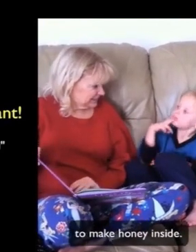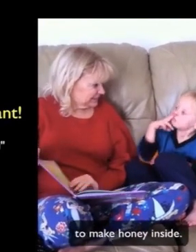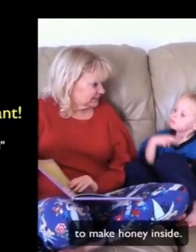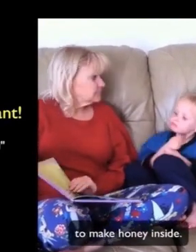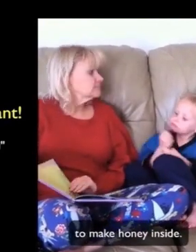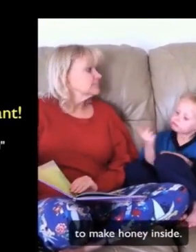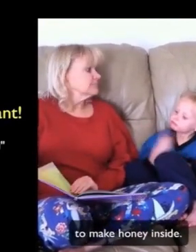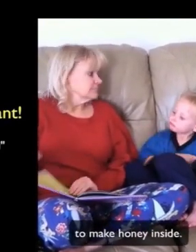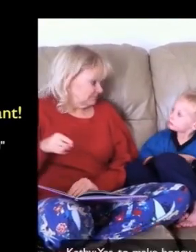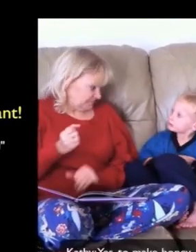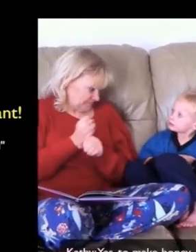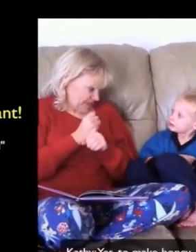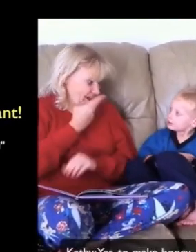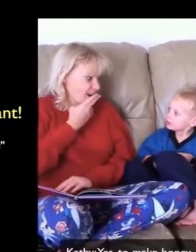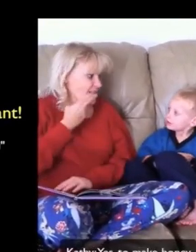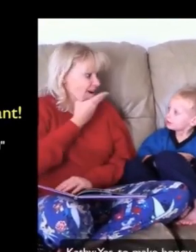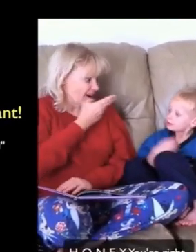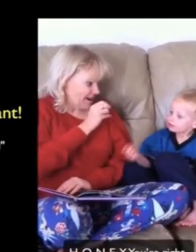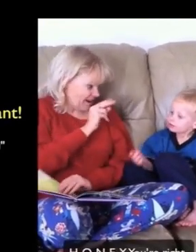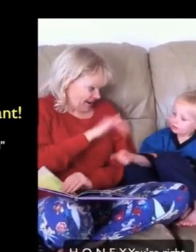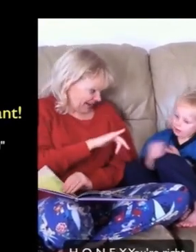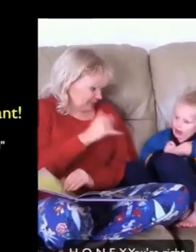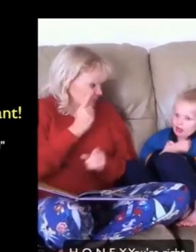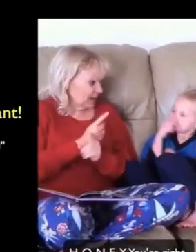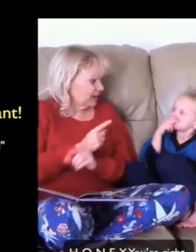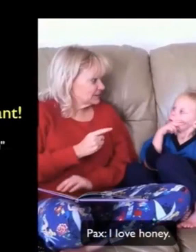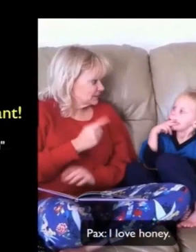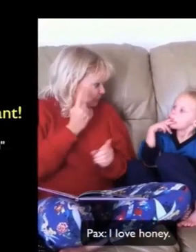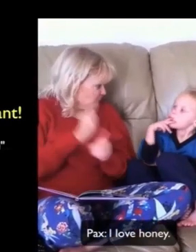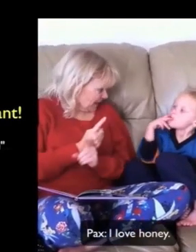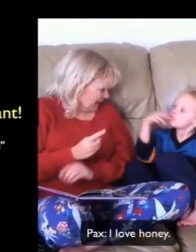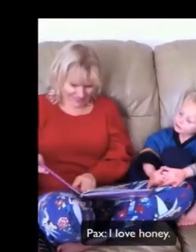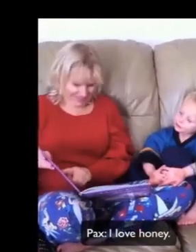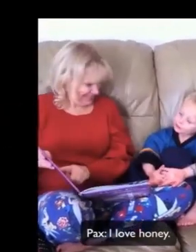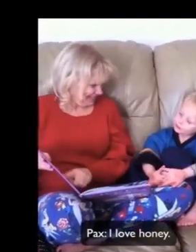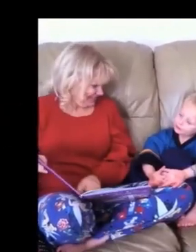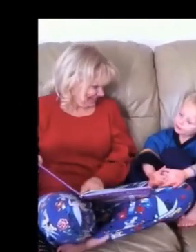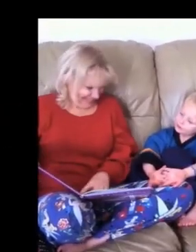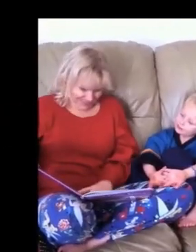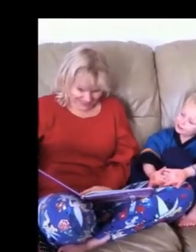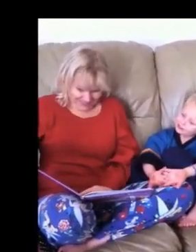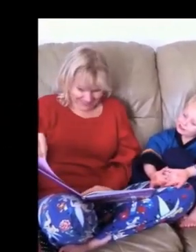for bees to make honey inside. Mother: Yes, to make honey. You're right. Little boy: I love honey. Mother: